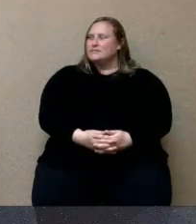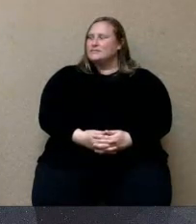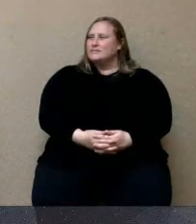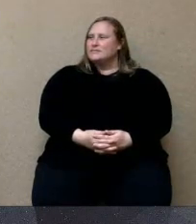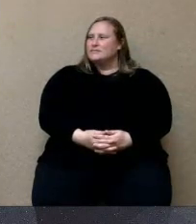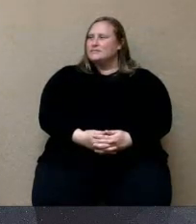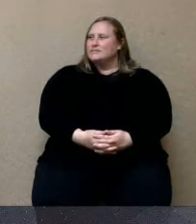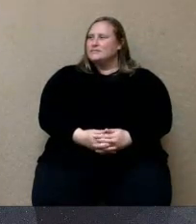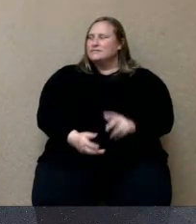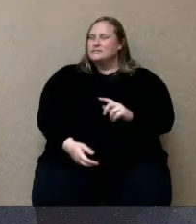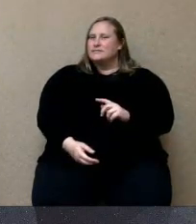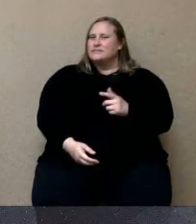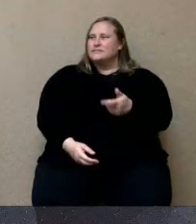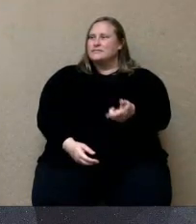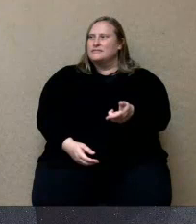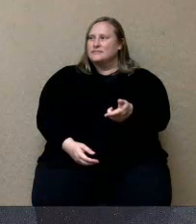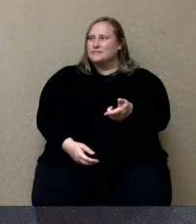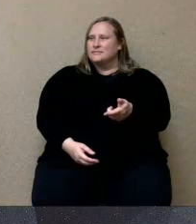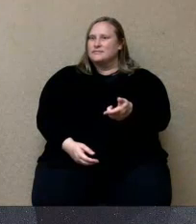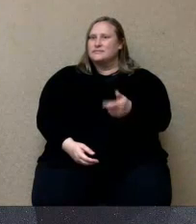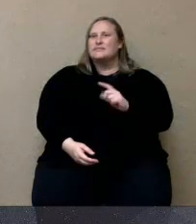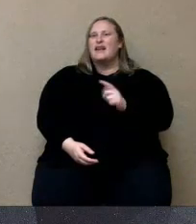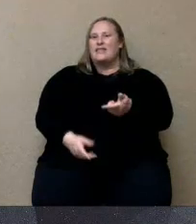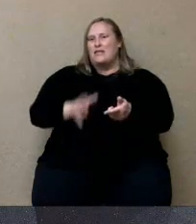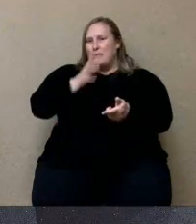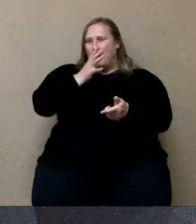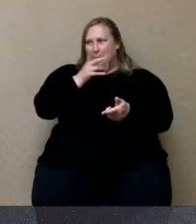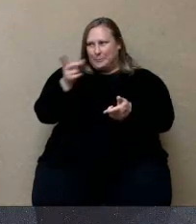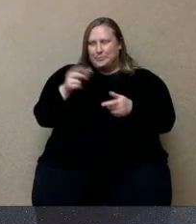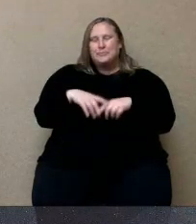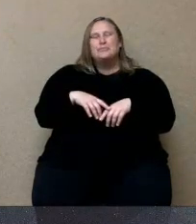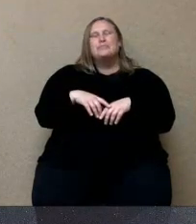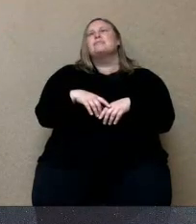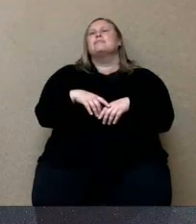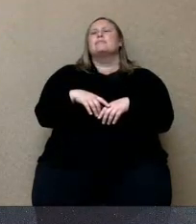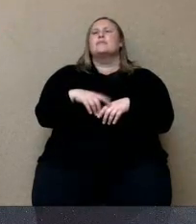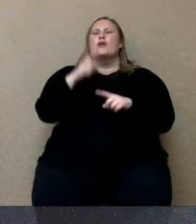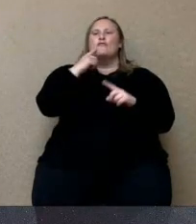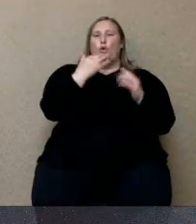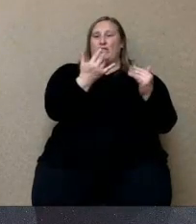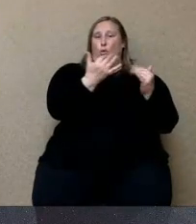Yeah? Just in regards to as far as the wait lists, I just